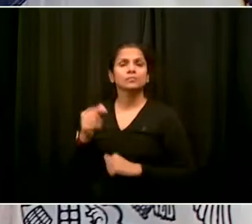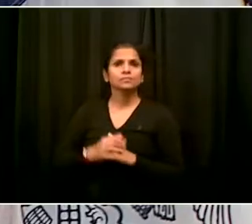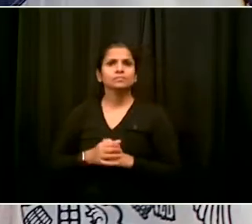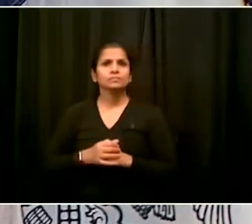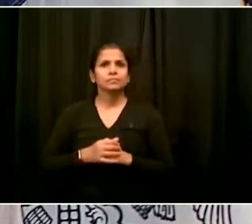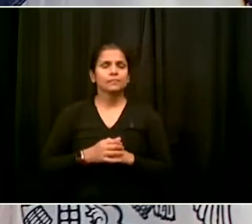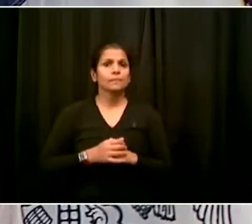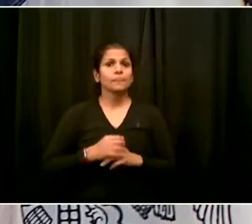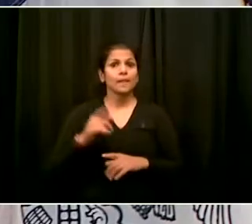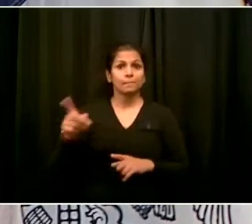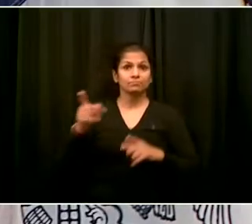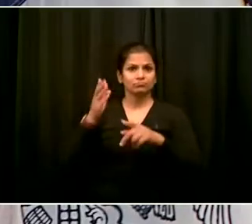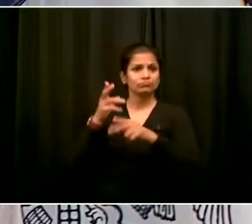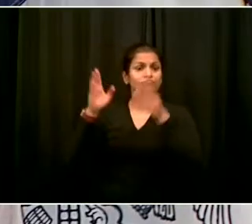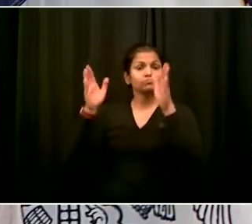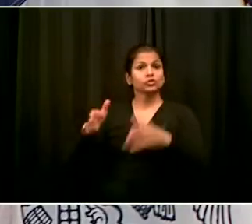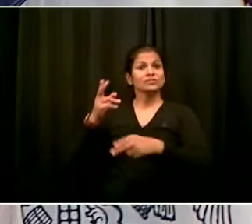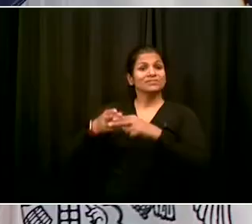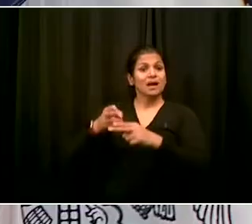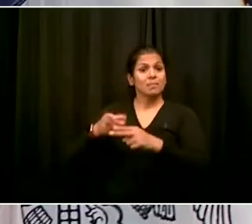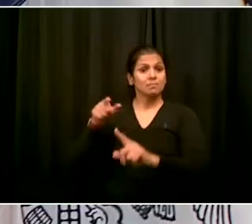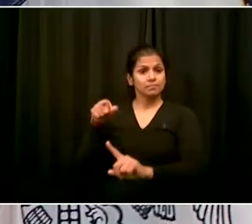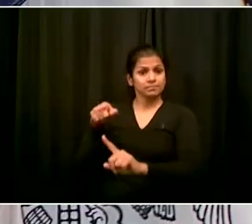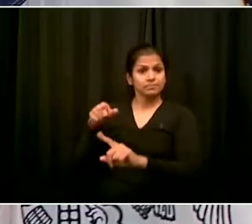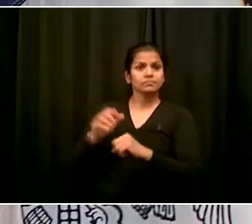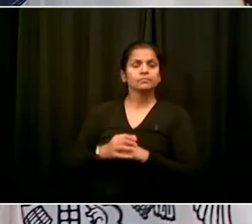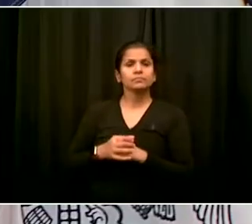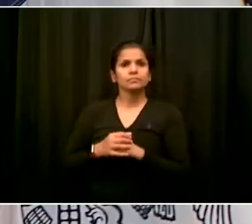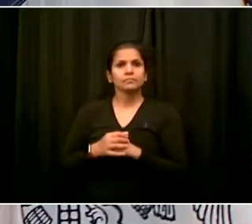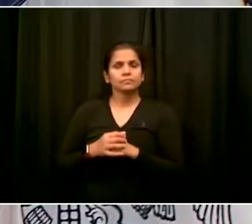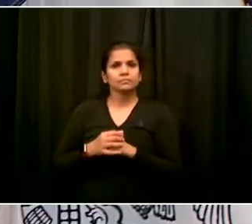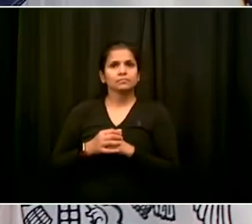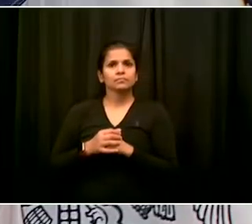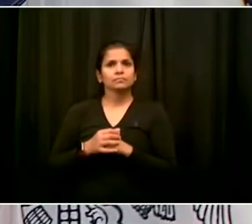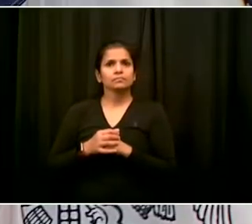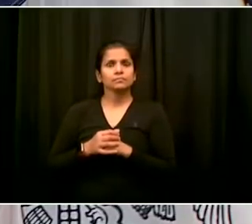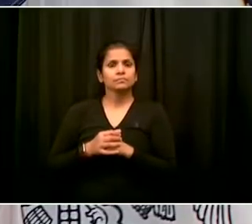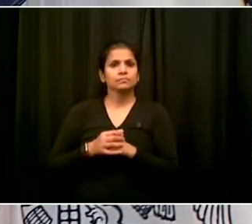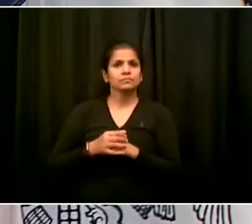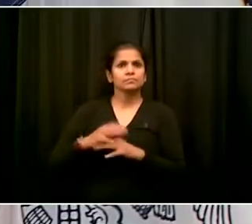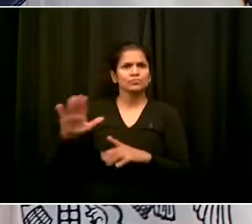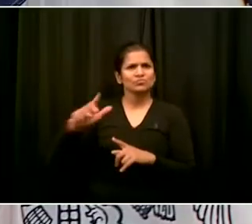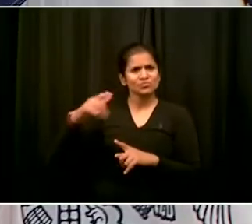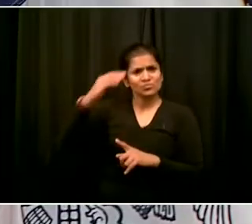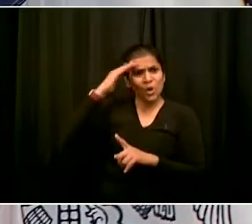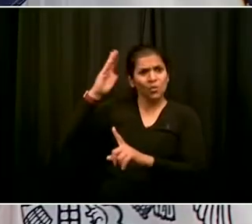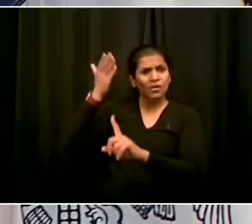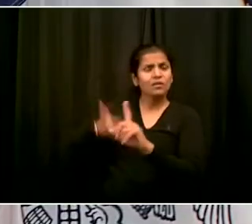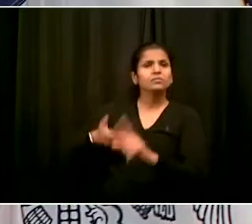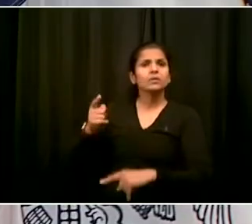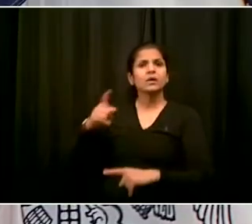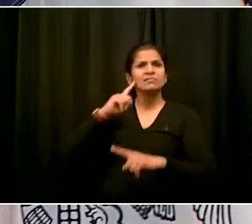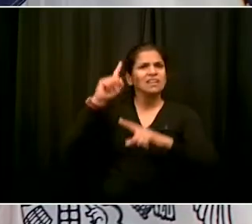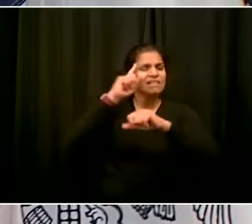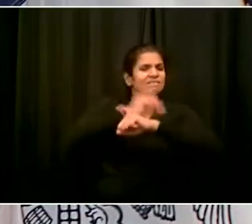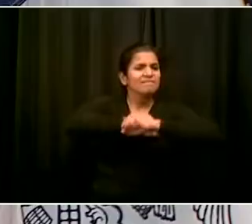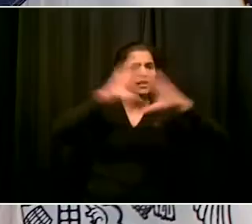WHAT IT WILL MEAN FOR THE CITY